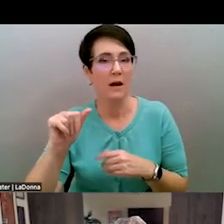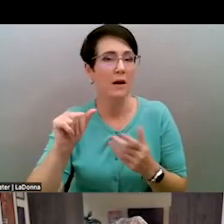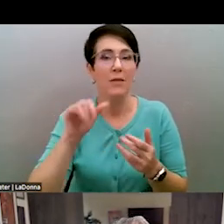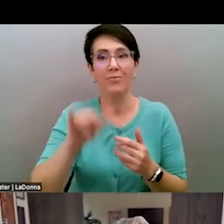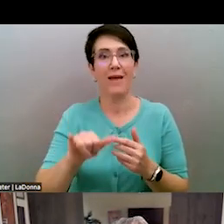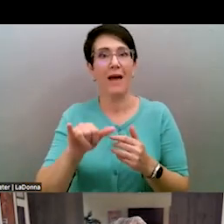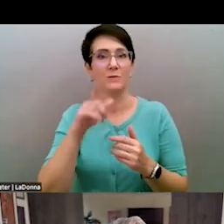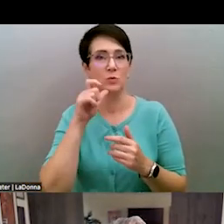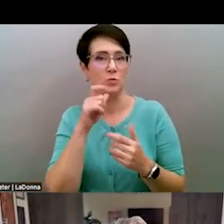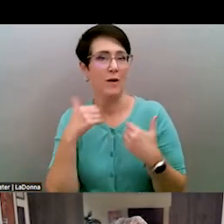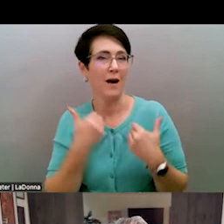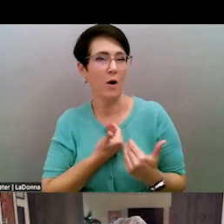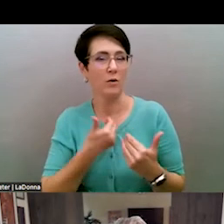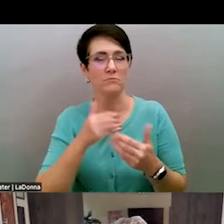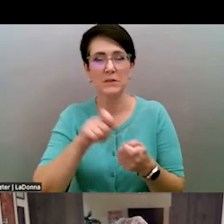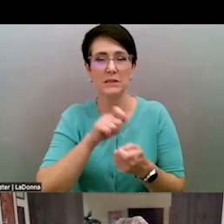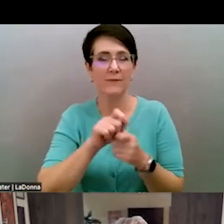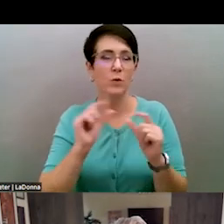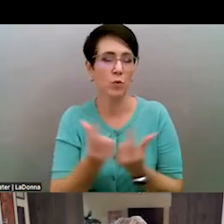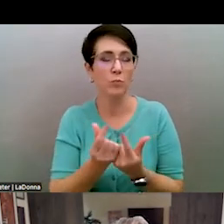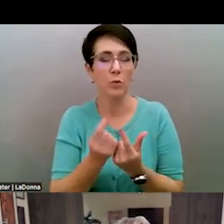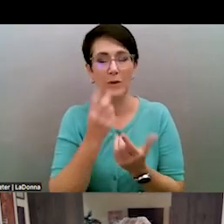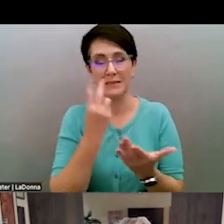BY THE SURGEON GENERAL THAT I THINK WE CAN ALL TAKE. I WILL LEAVE YOU WITH ONE THING.